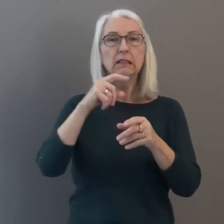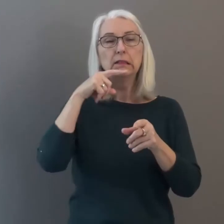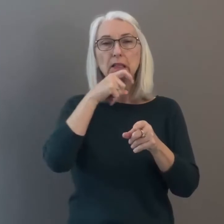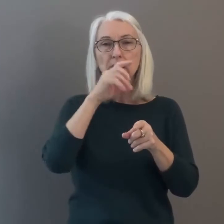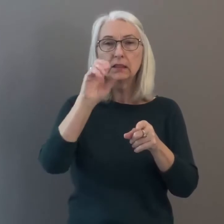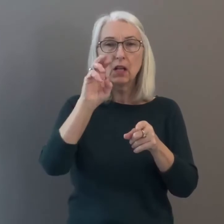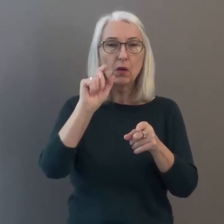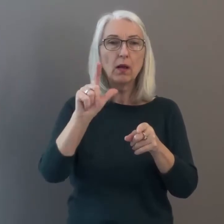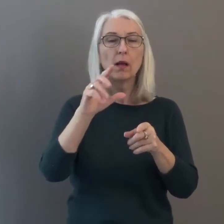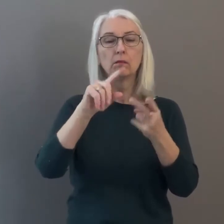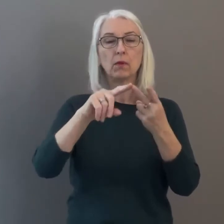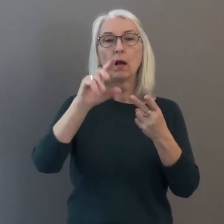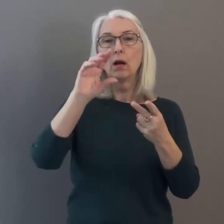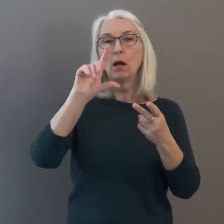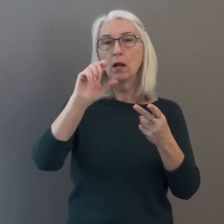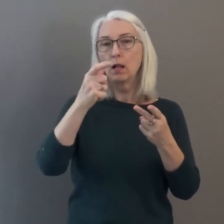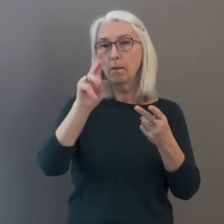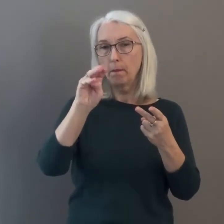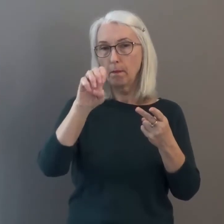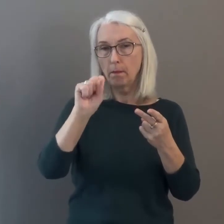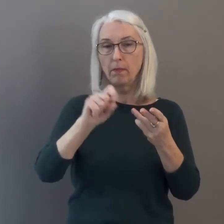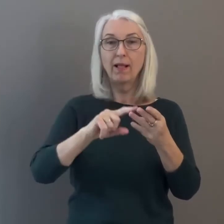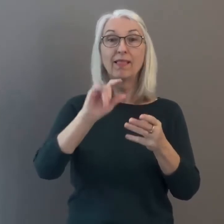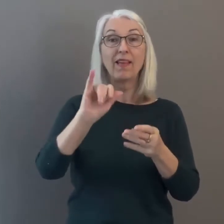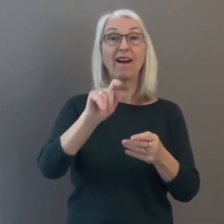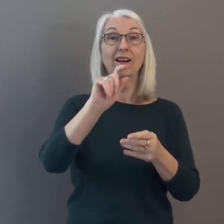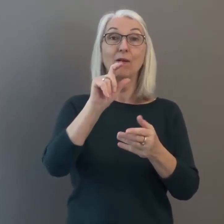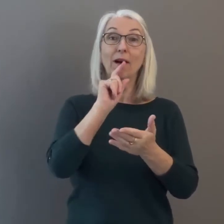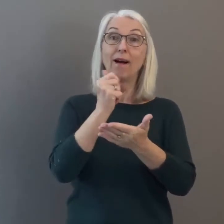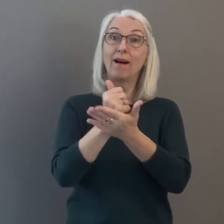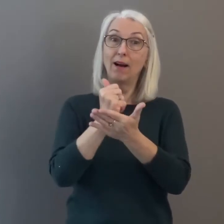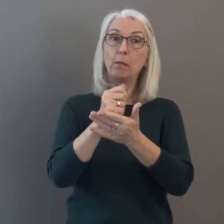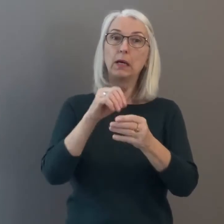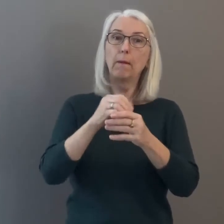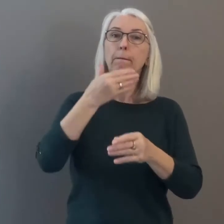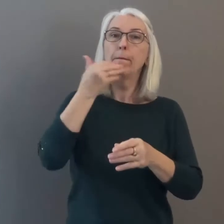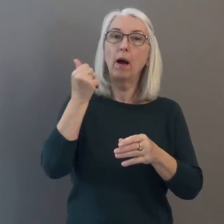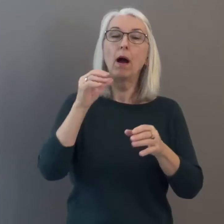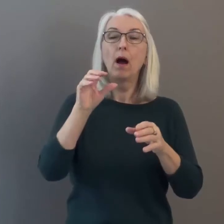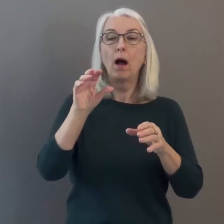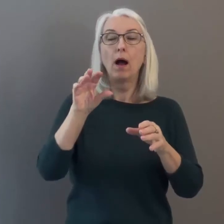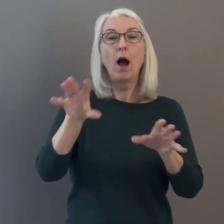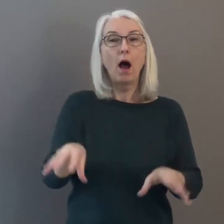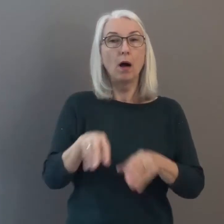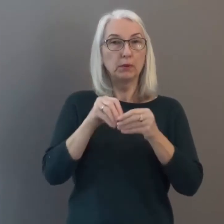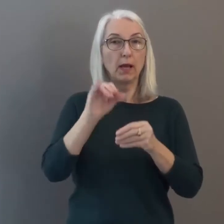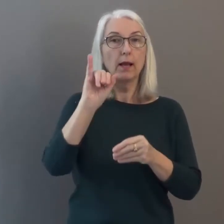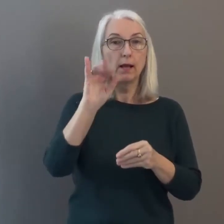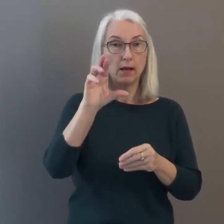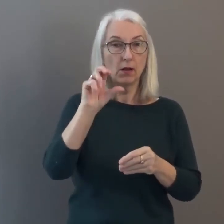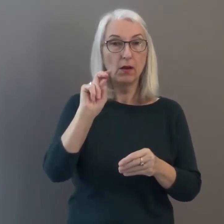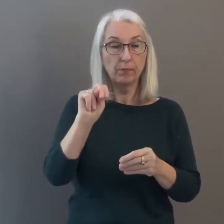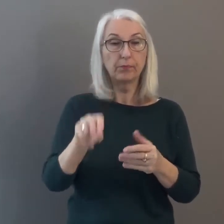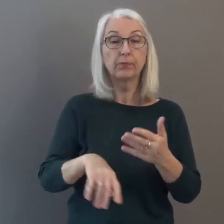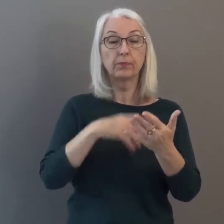cereals and legumes and therefore help in the better absorption of iron.